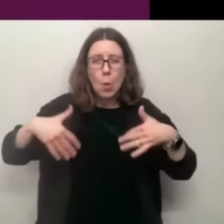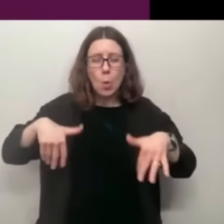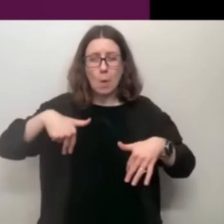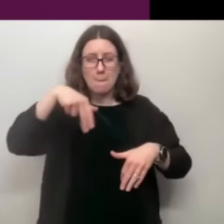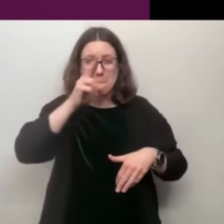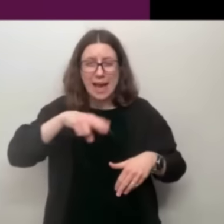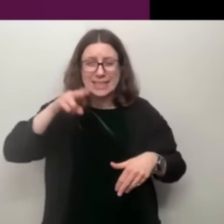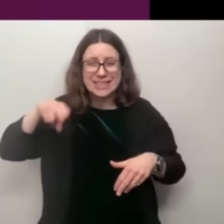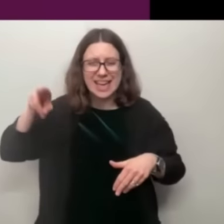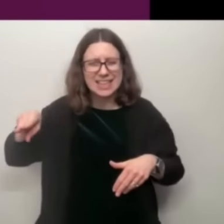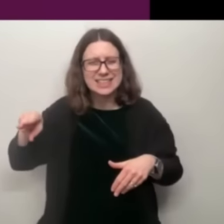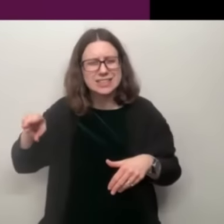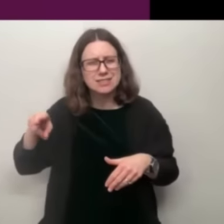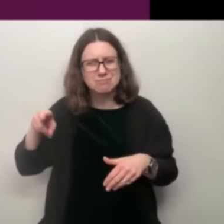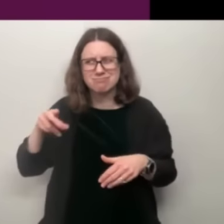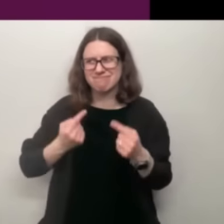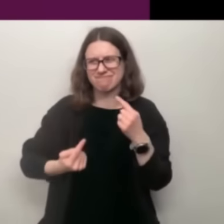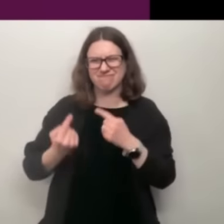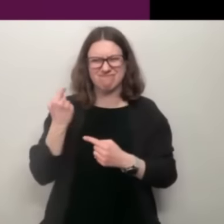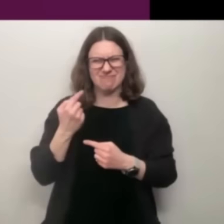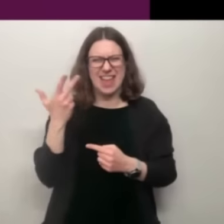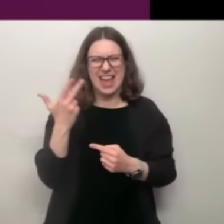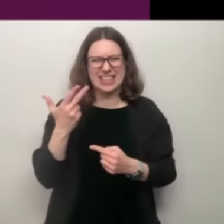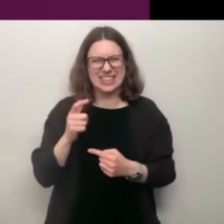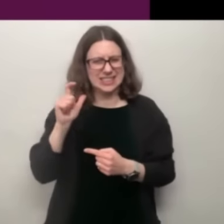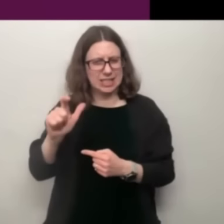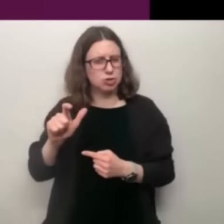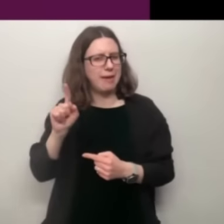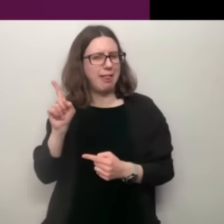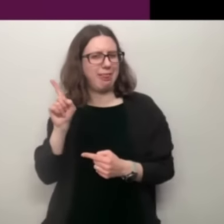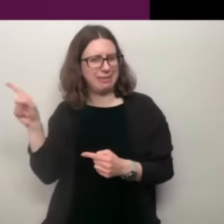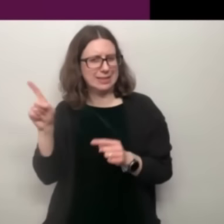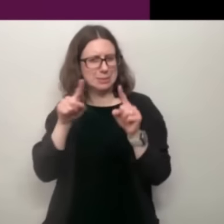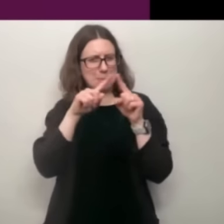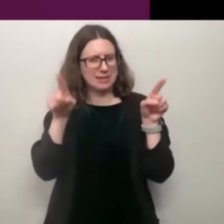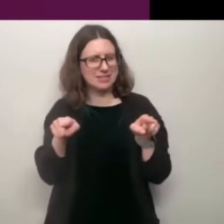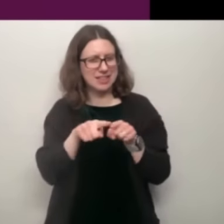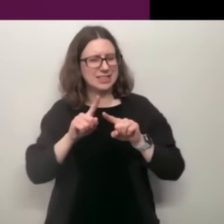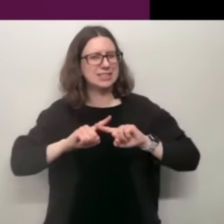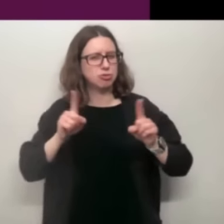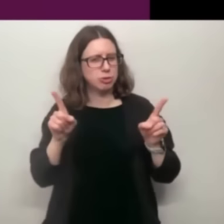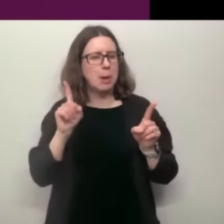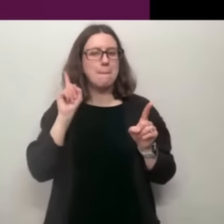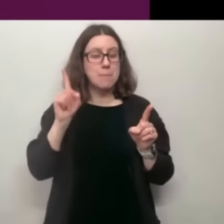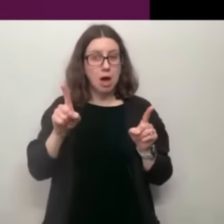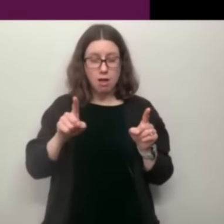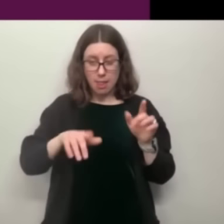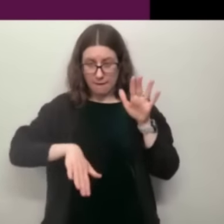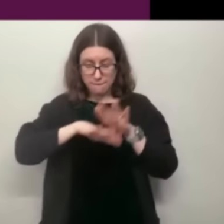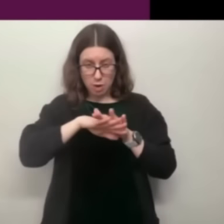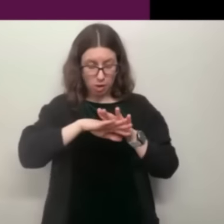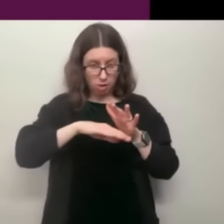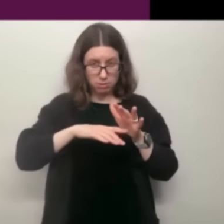that we saw in the 18th century. So following this major survey, every inch of the bridge was cleaned back to bare metal